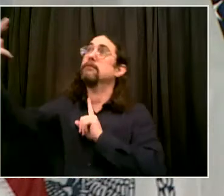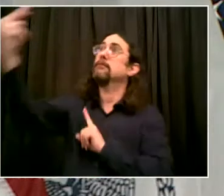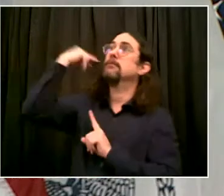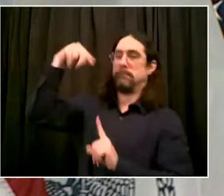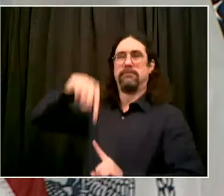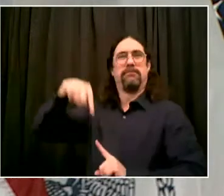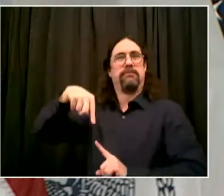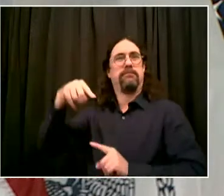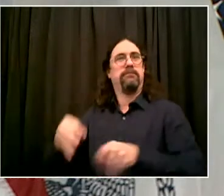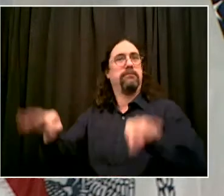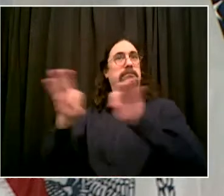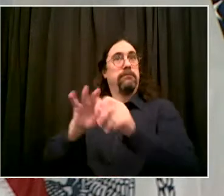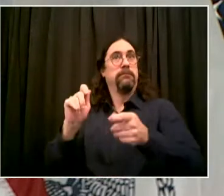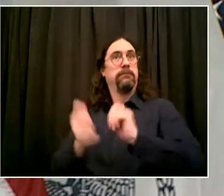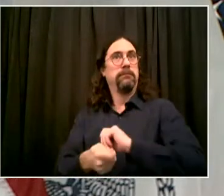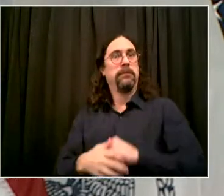TOGETHER. THANK YOU SCOTT FOR YOUR